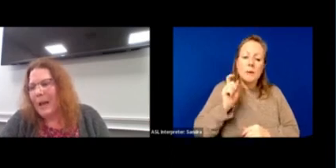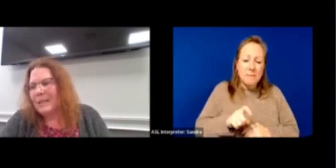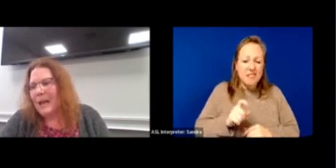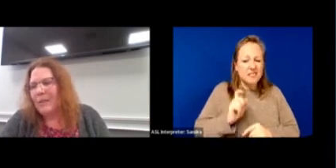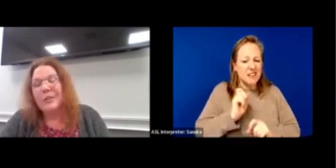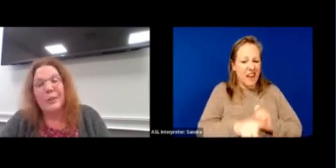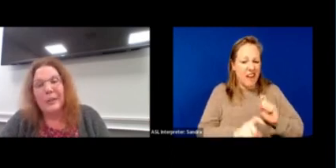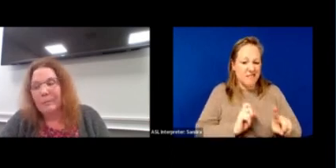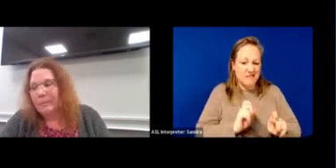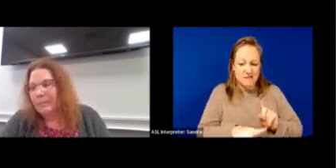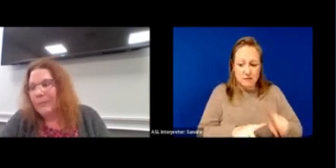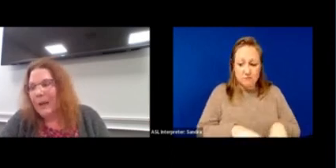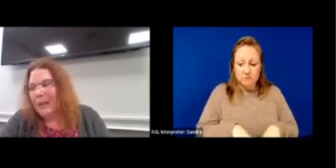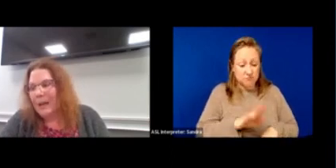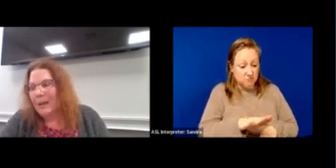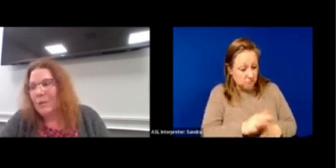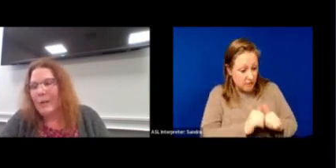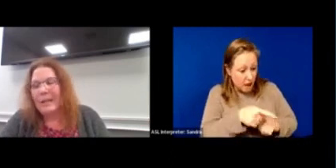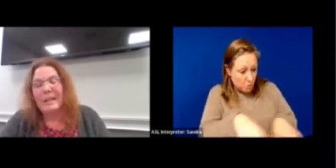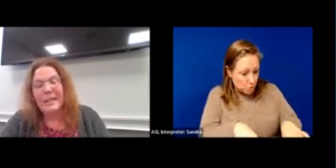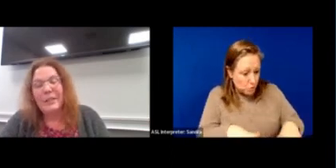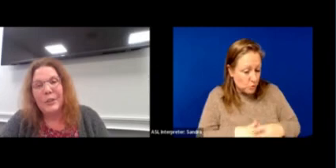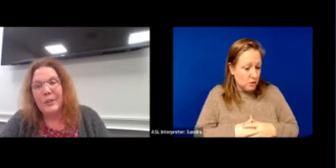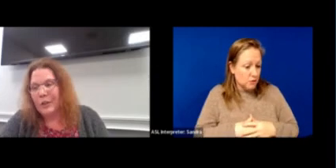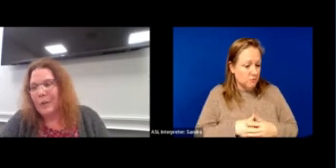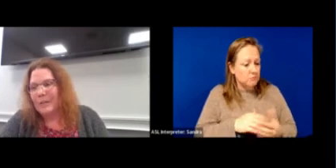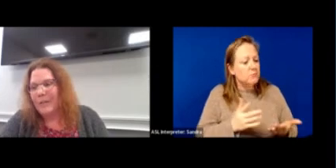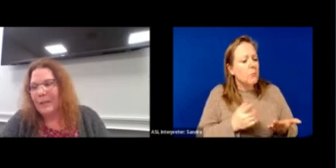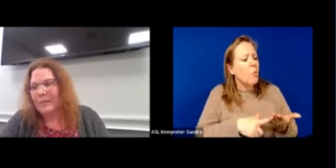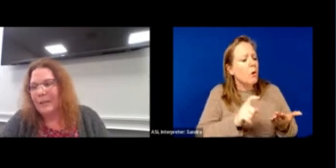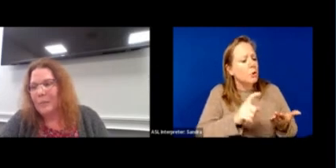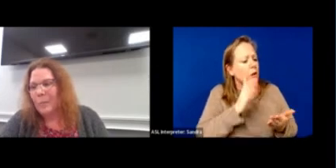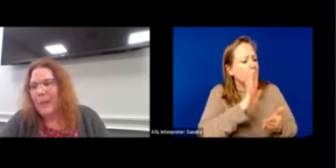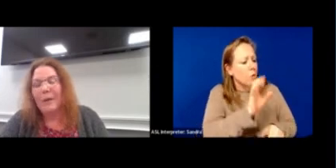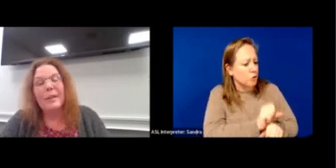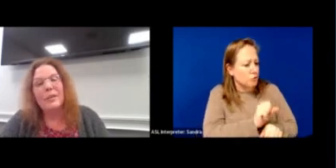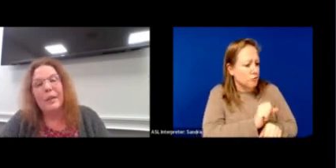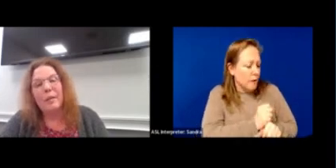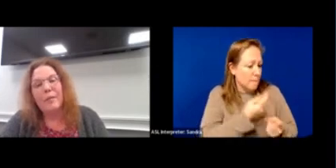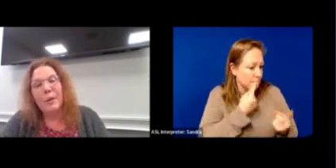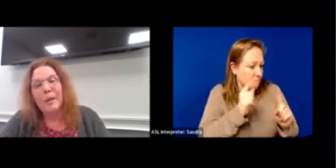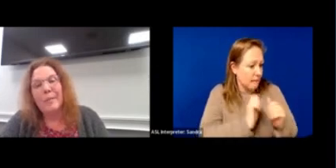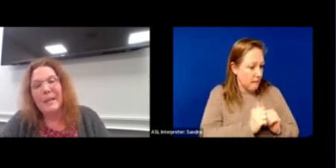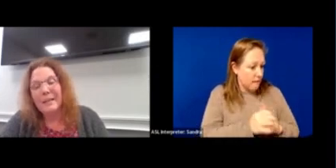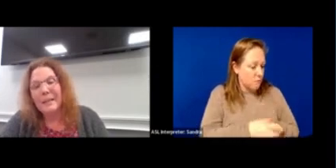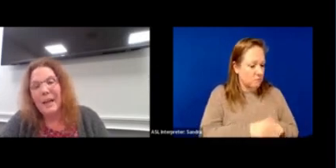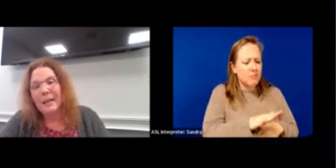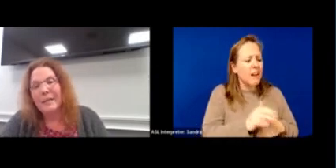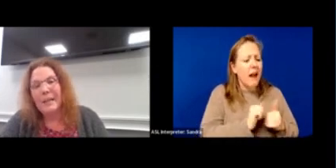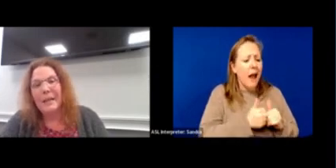ask how they're doing, ask what they need to do their jobs, effectively, how things are going for them inside the